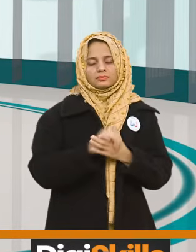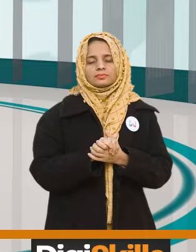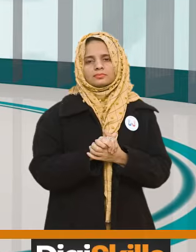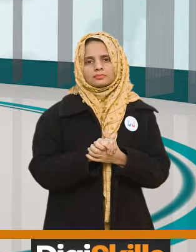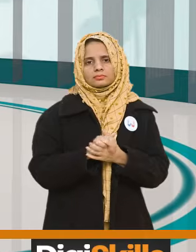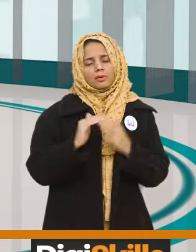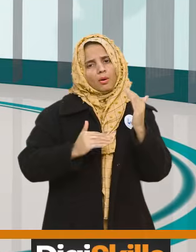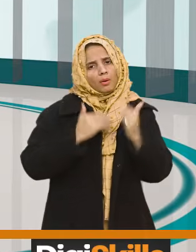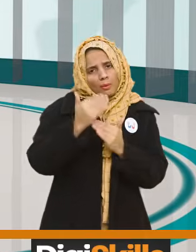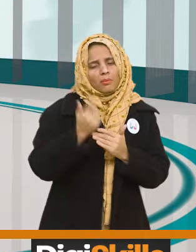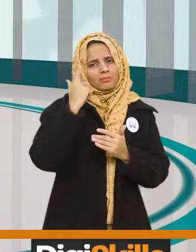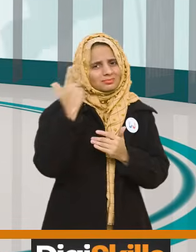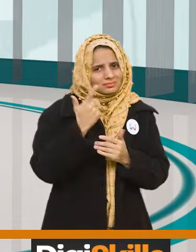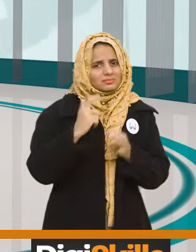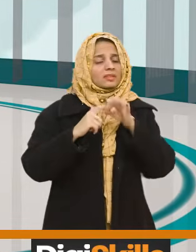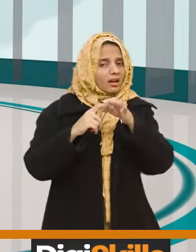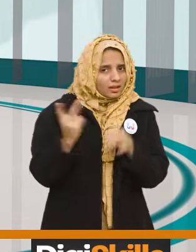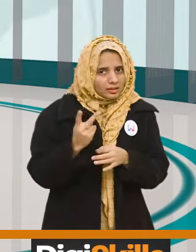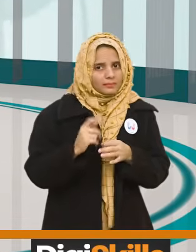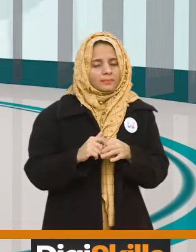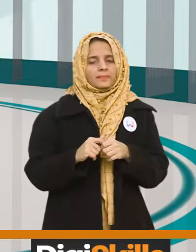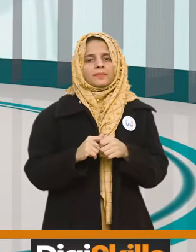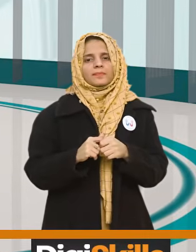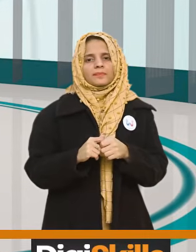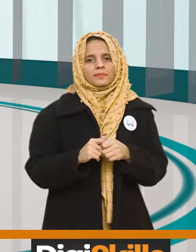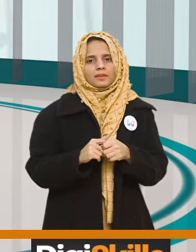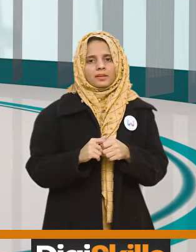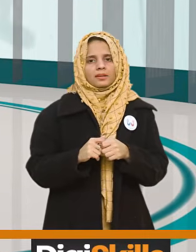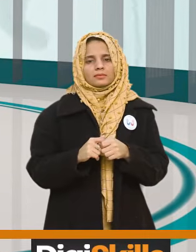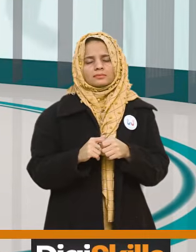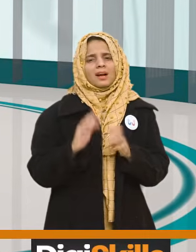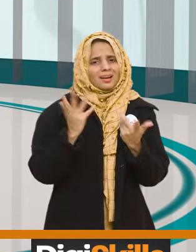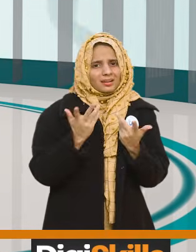centric, which could be ‘question’ centric, which could be what?